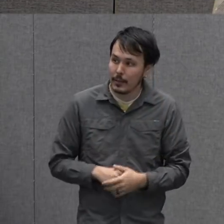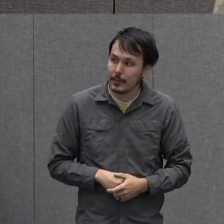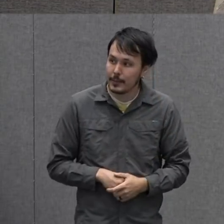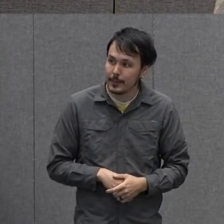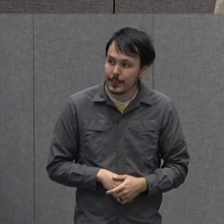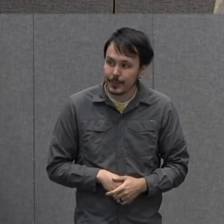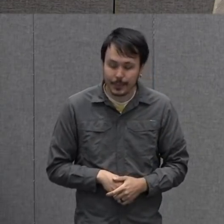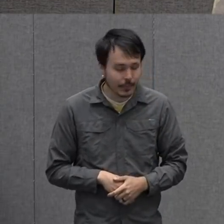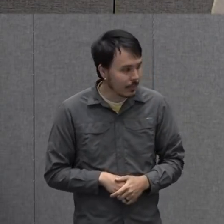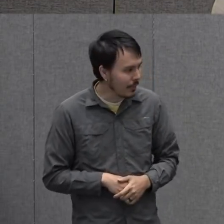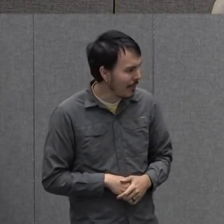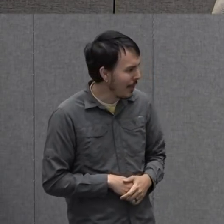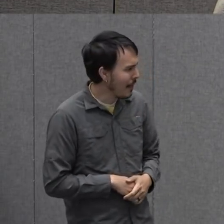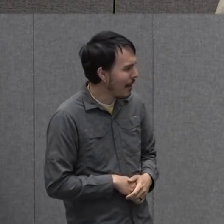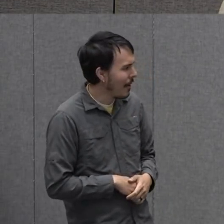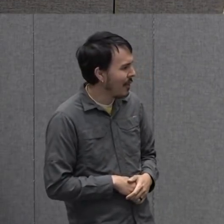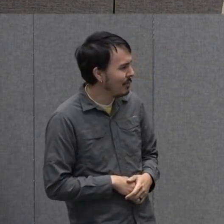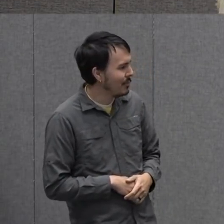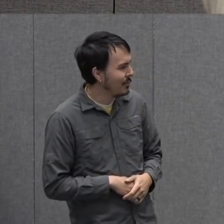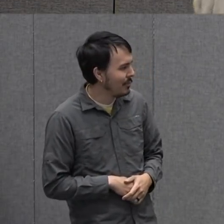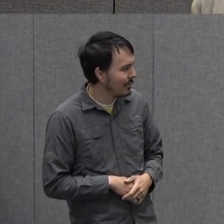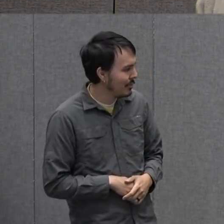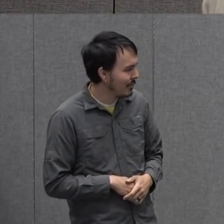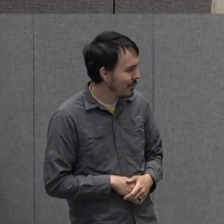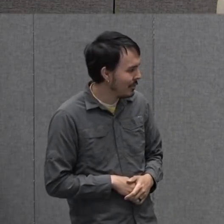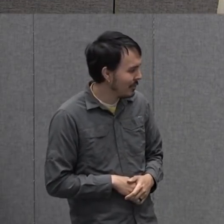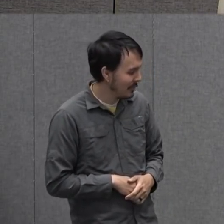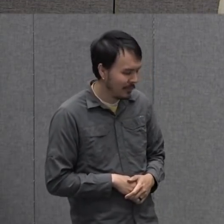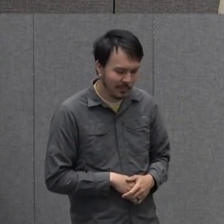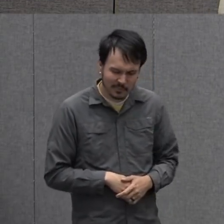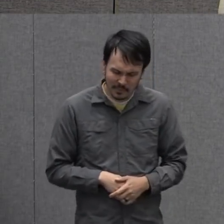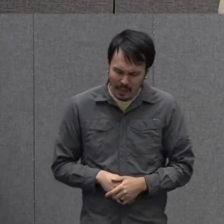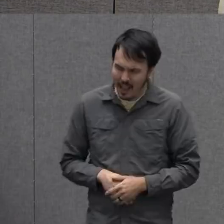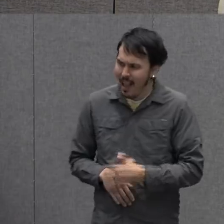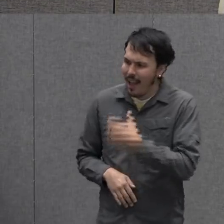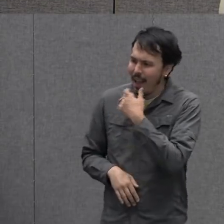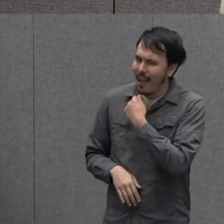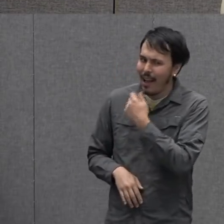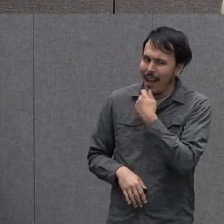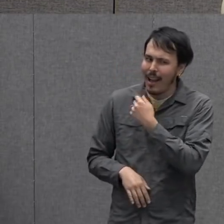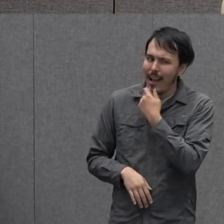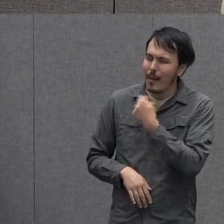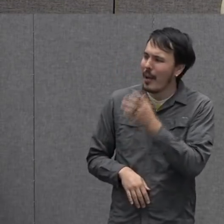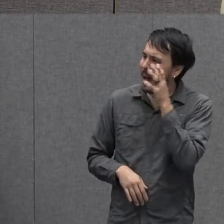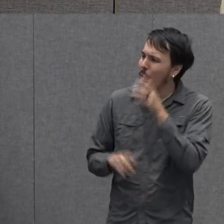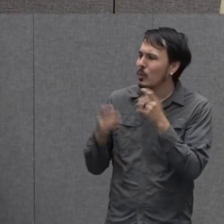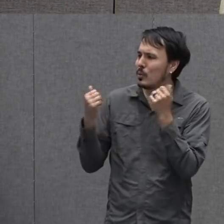Maybe let's try and make it a little difficult, let's see if we can do that. I'm gonna try the same, kind of the same approach and put,